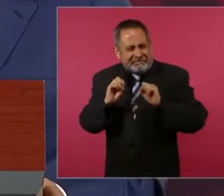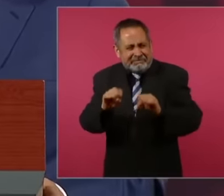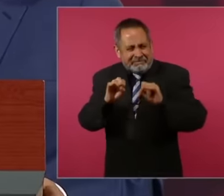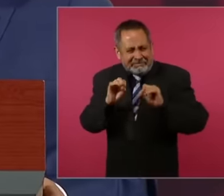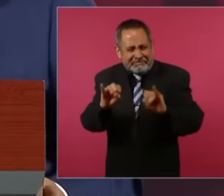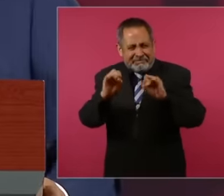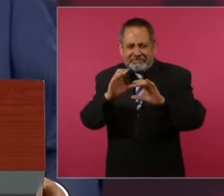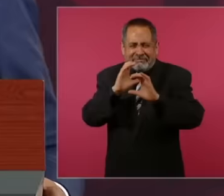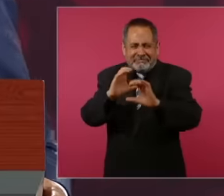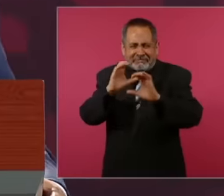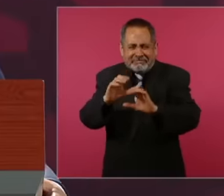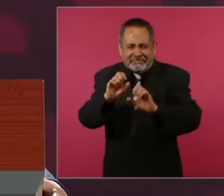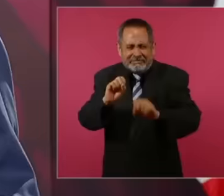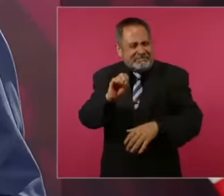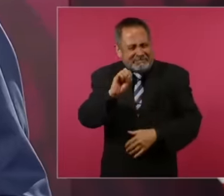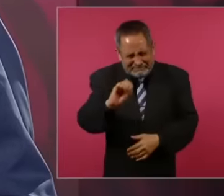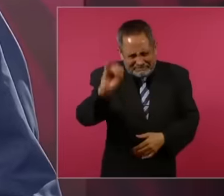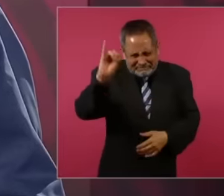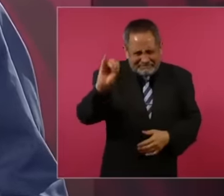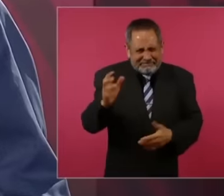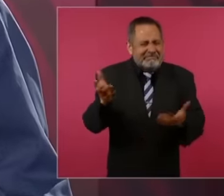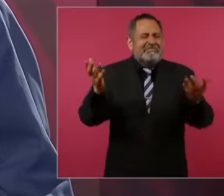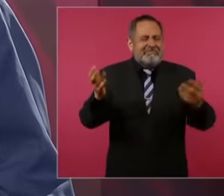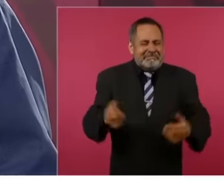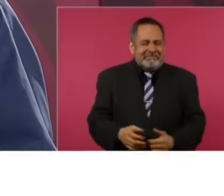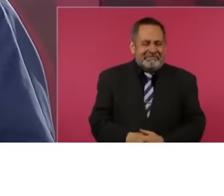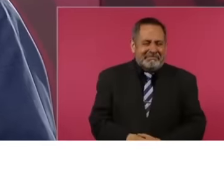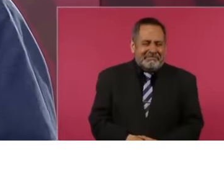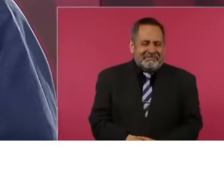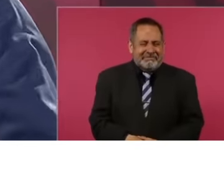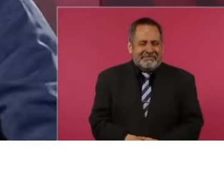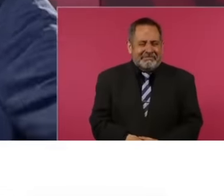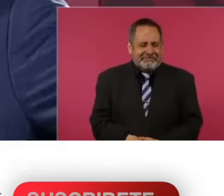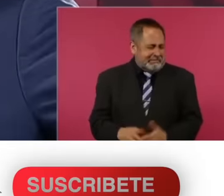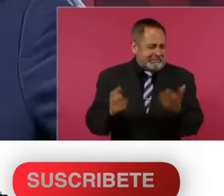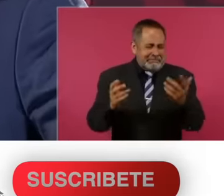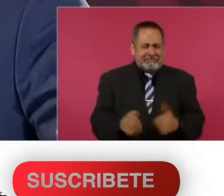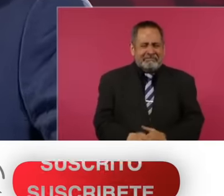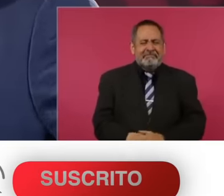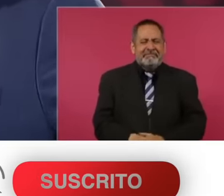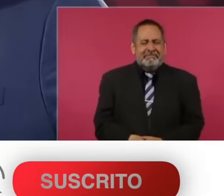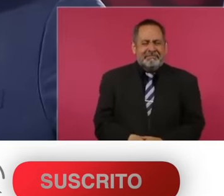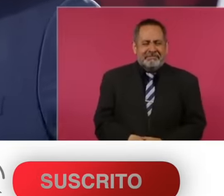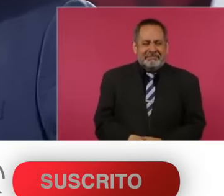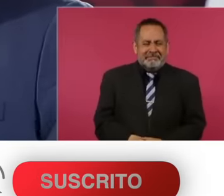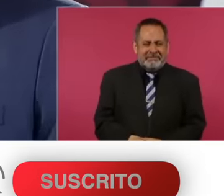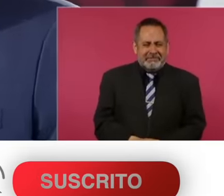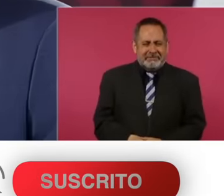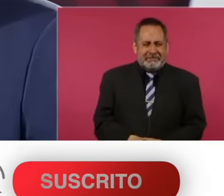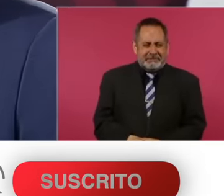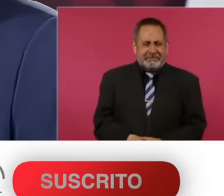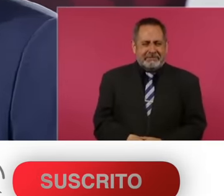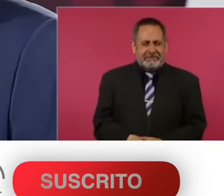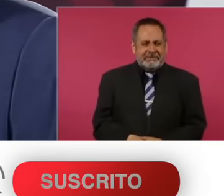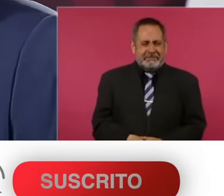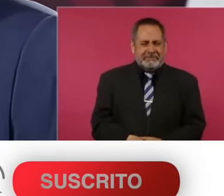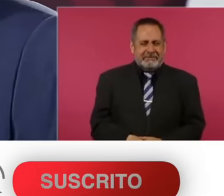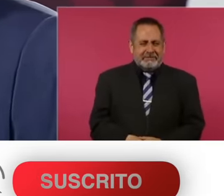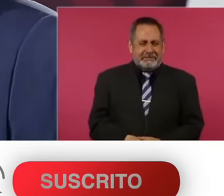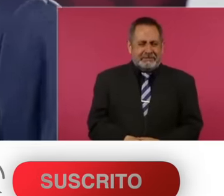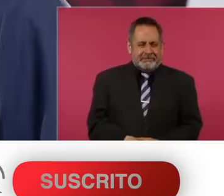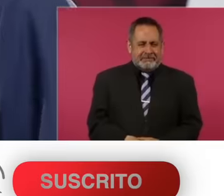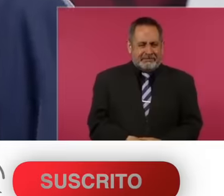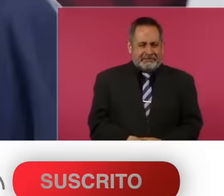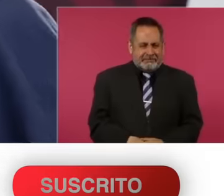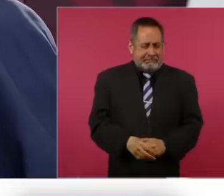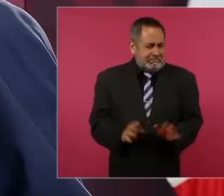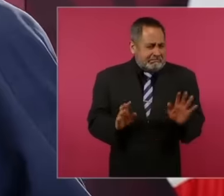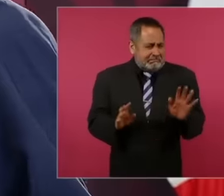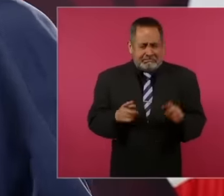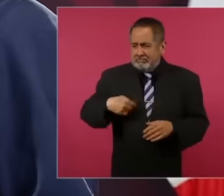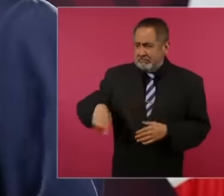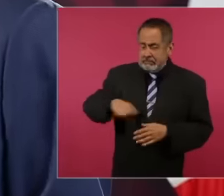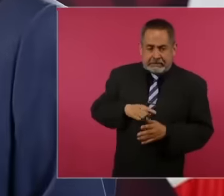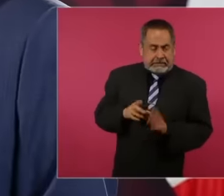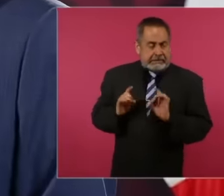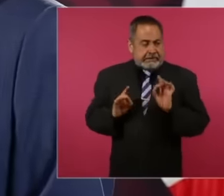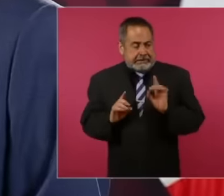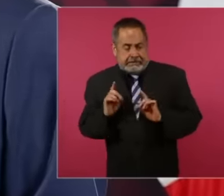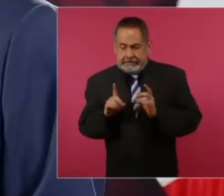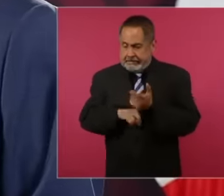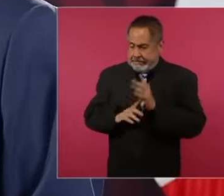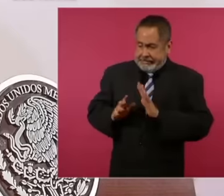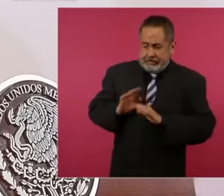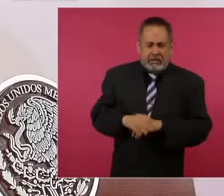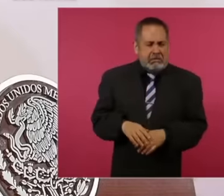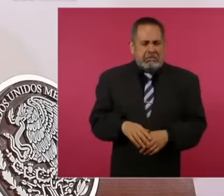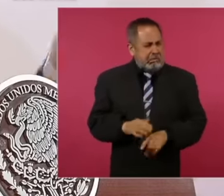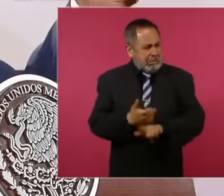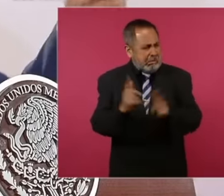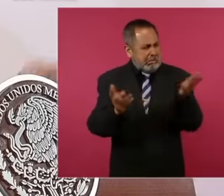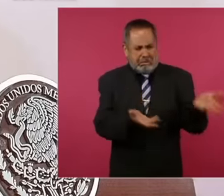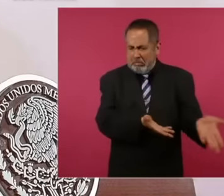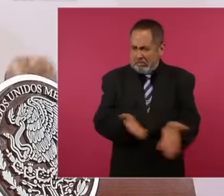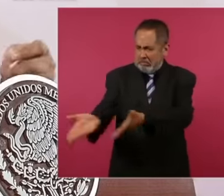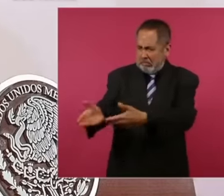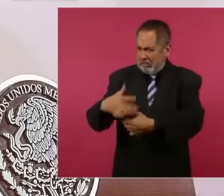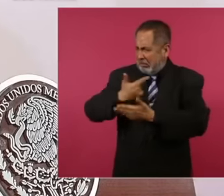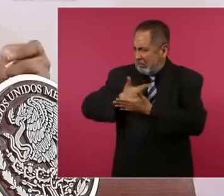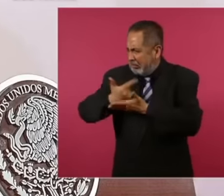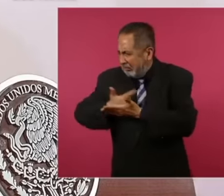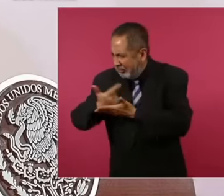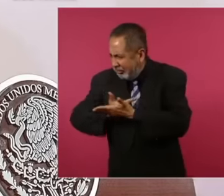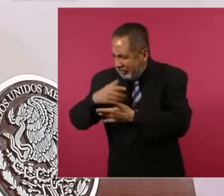box why he who owes nothing fears and The golden rule of Democracy,